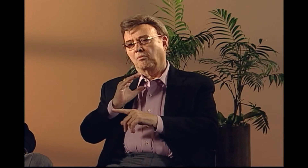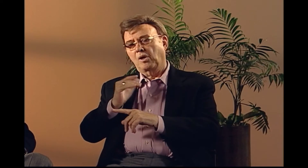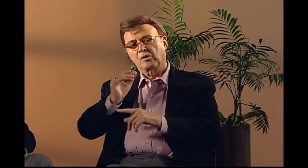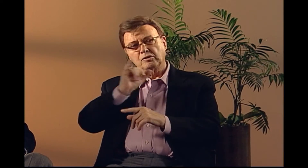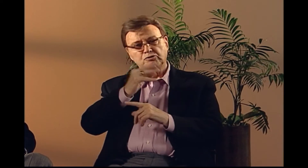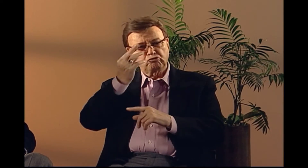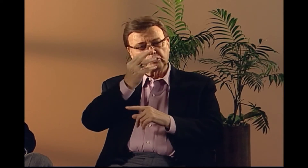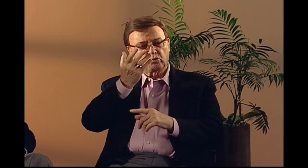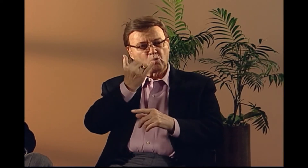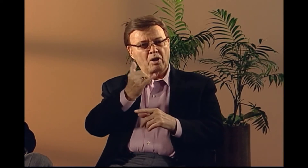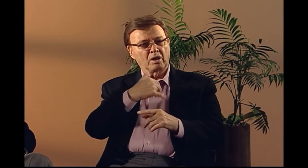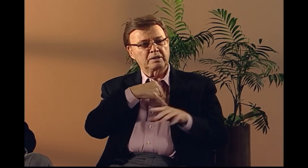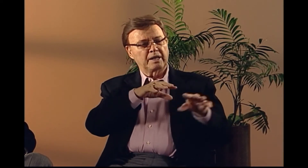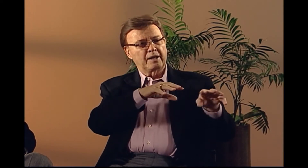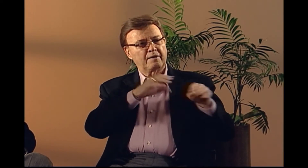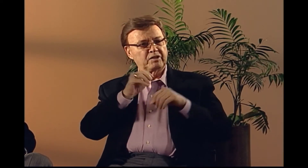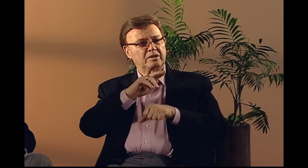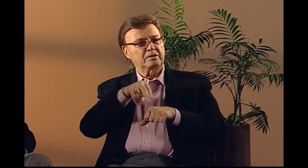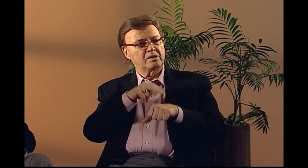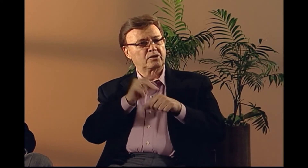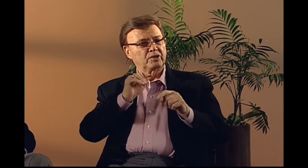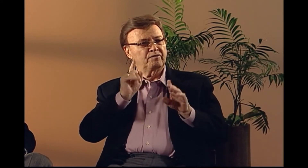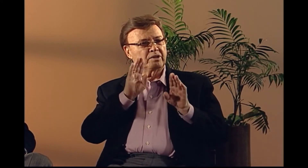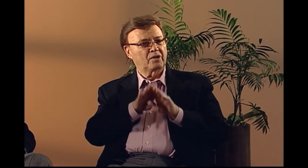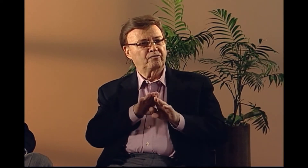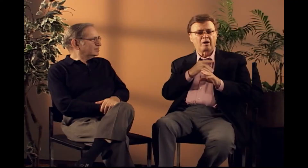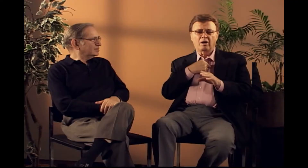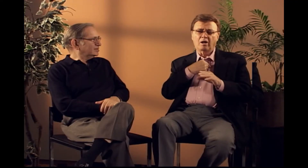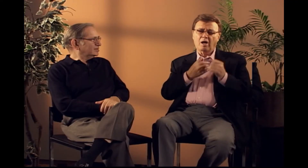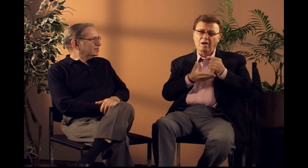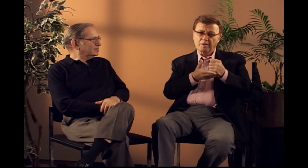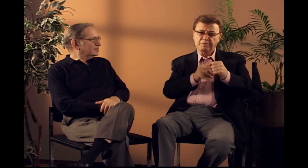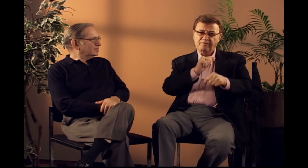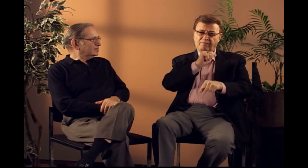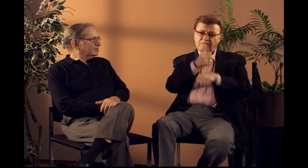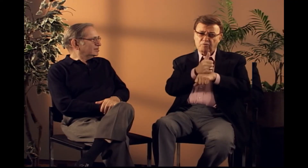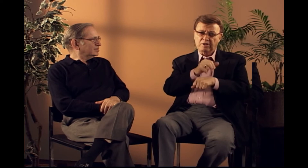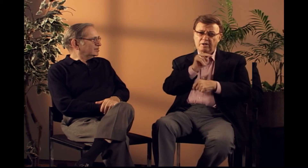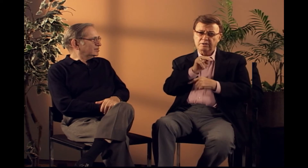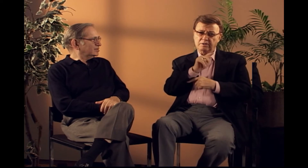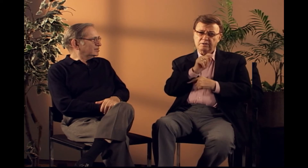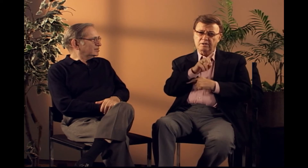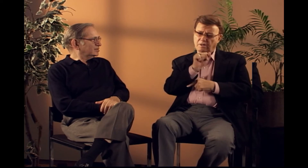That identified her. She identified with that actress. That's why left the National Theater for the Death.